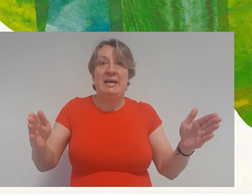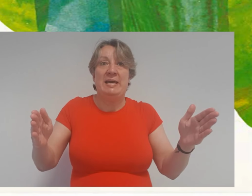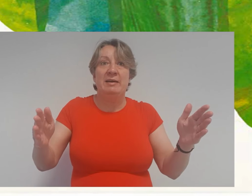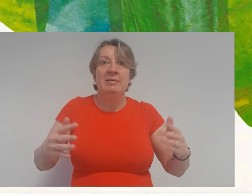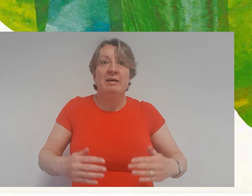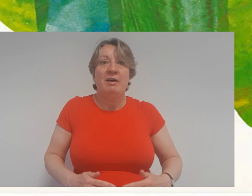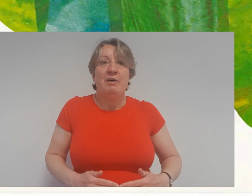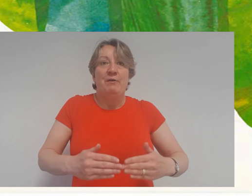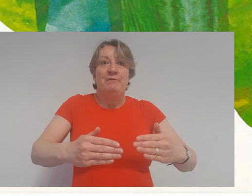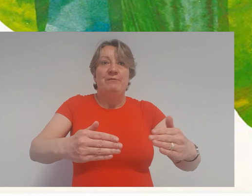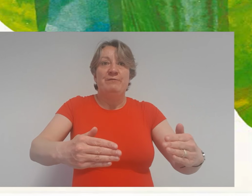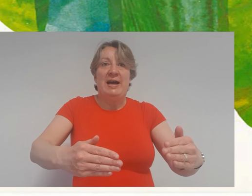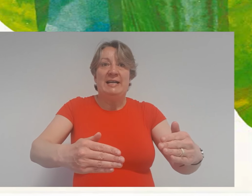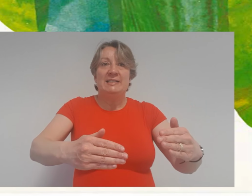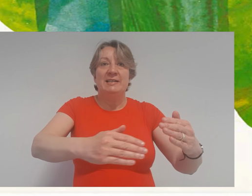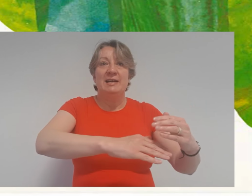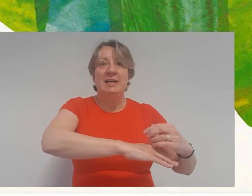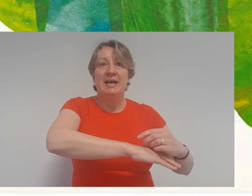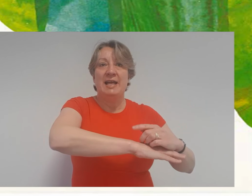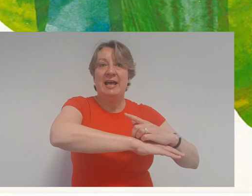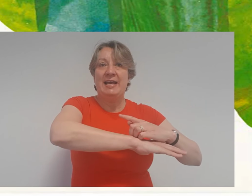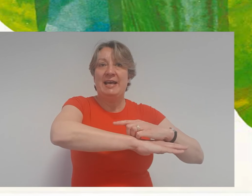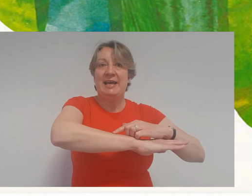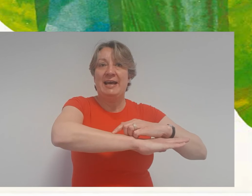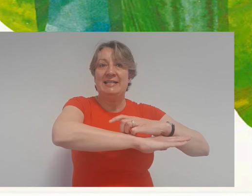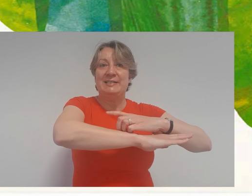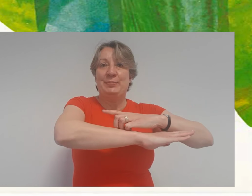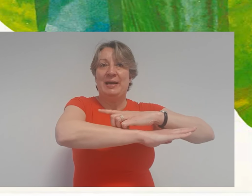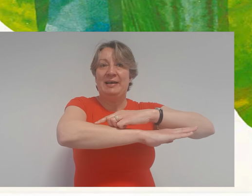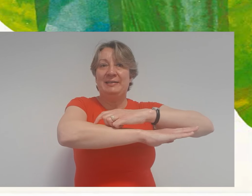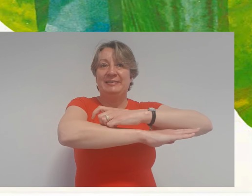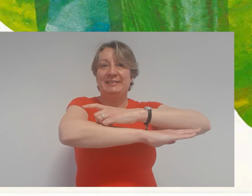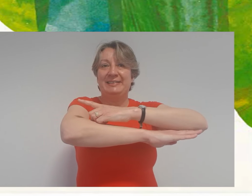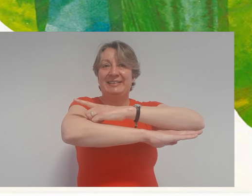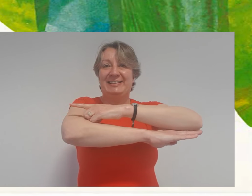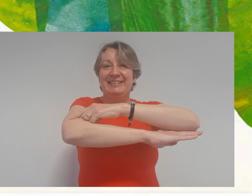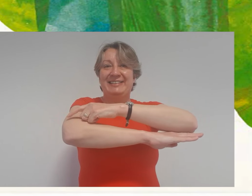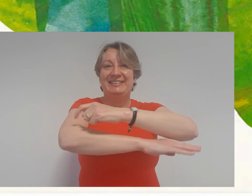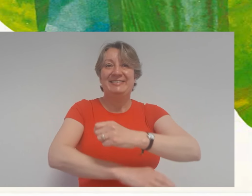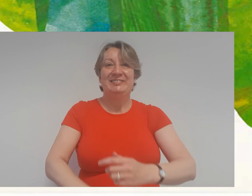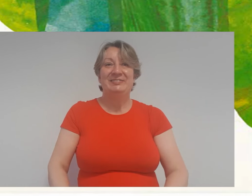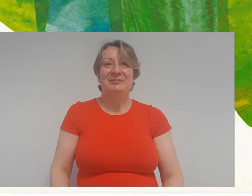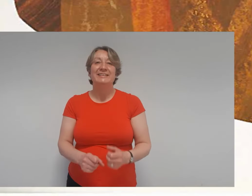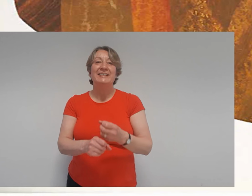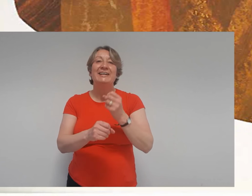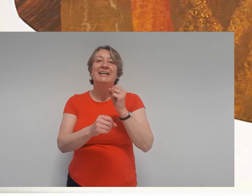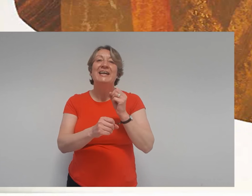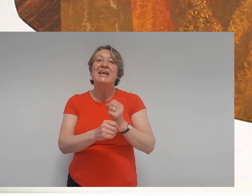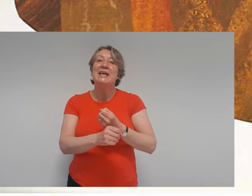fat caterpillar